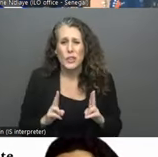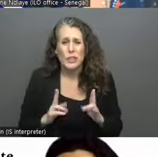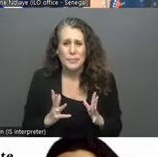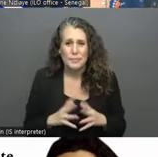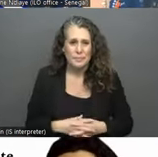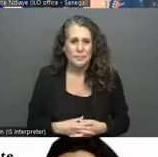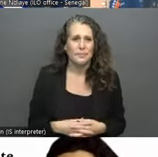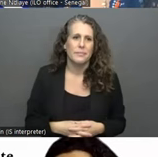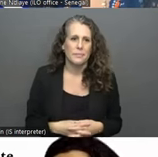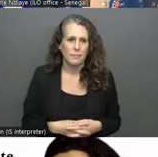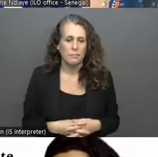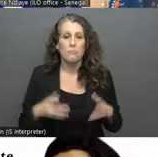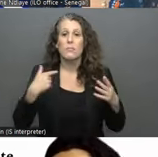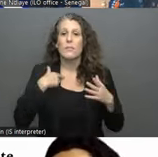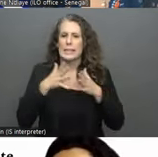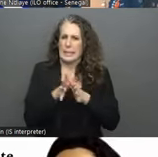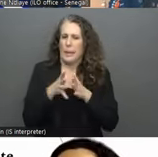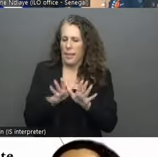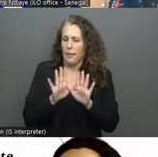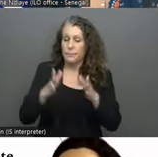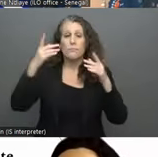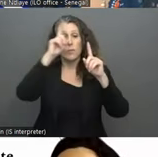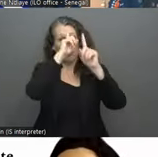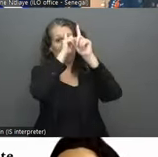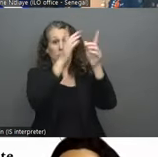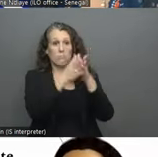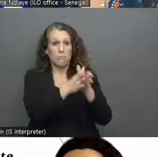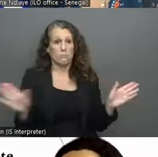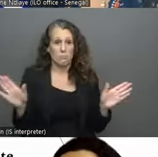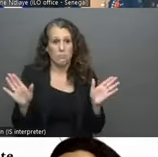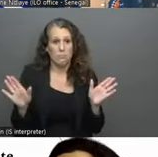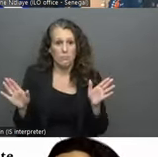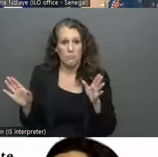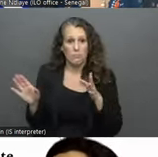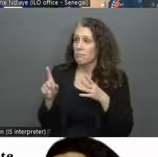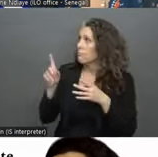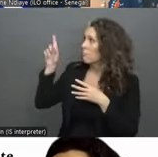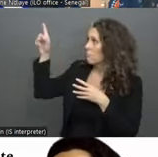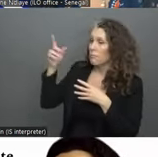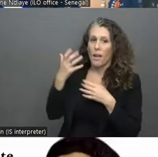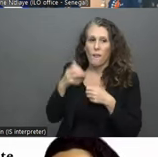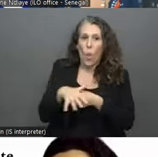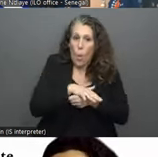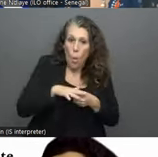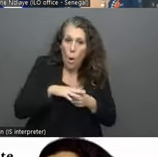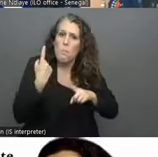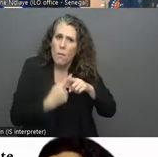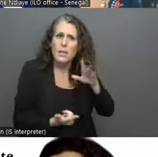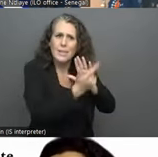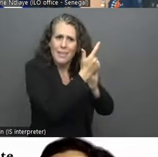overall, is to meet the local and legal obligations of the L'Oreal standard of at least 2% as